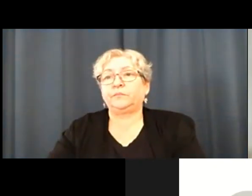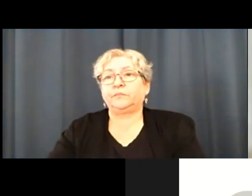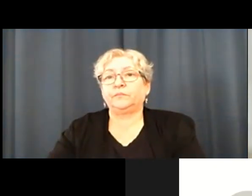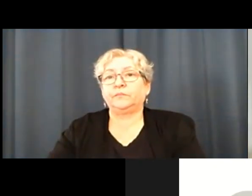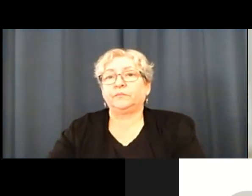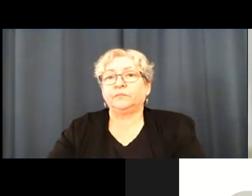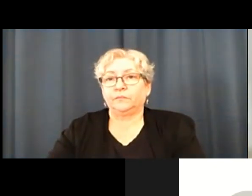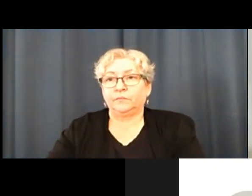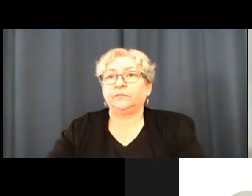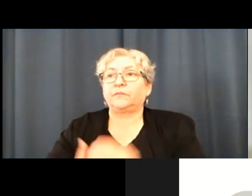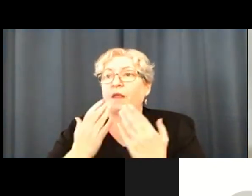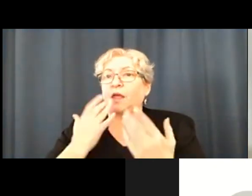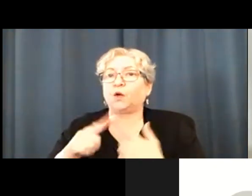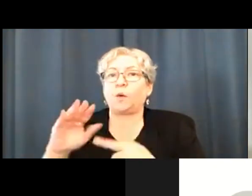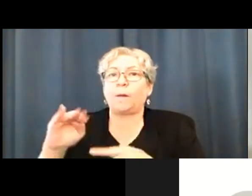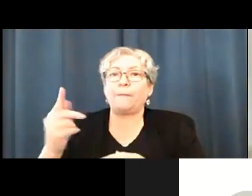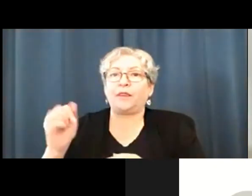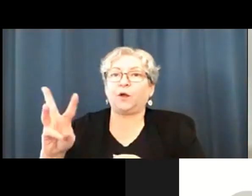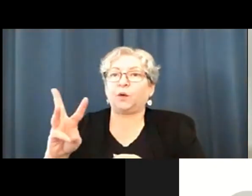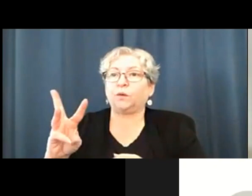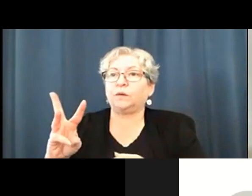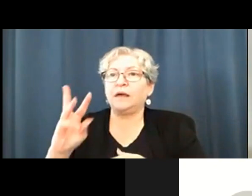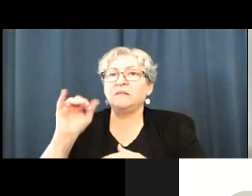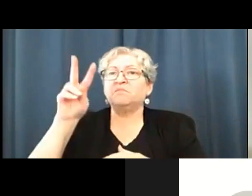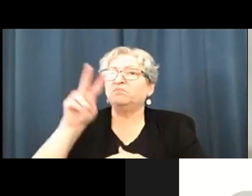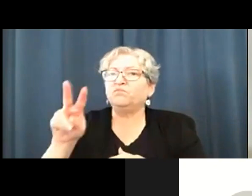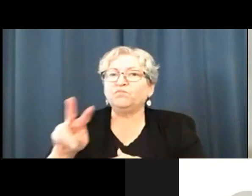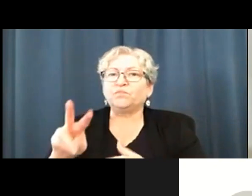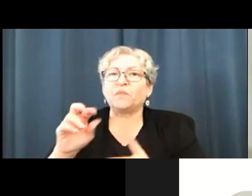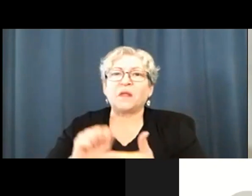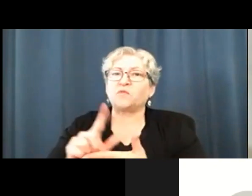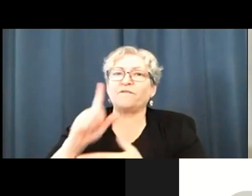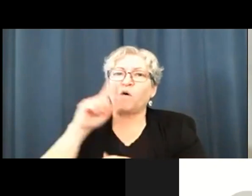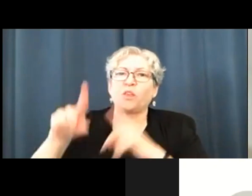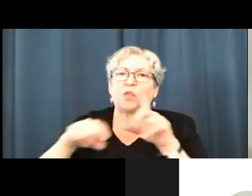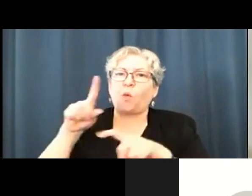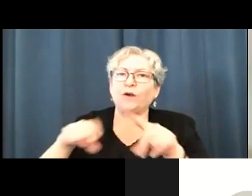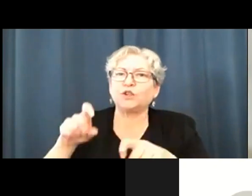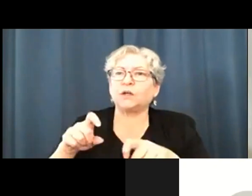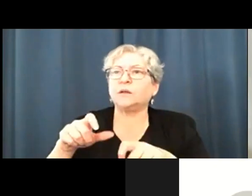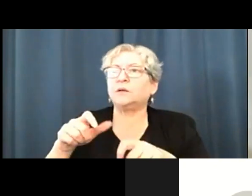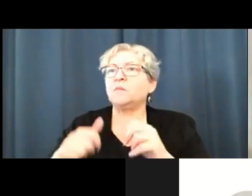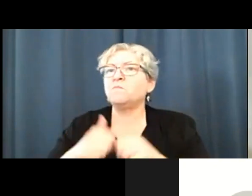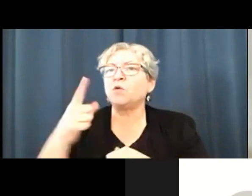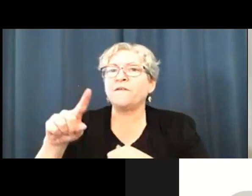[Joe] Thank you, Matthew. That is all the questions I see on the chat at the moment, but participants, you can unmute yourself